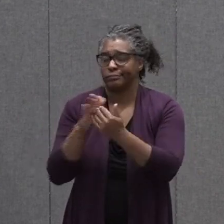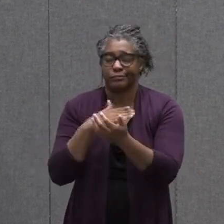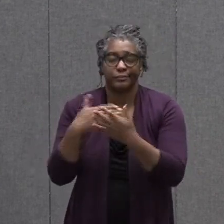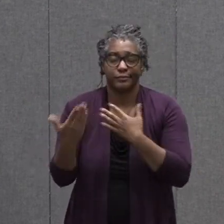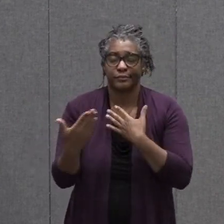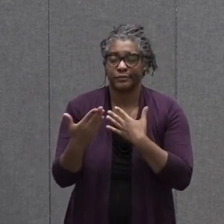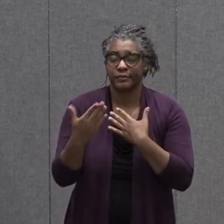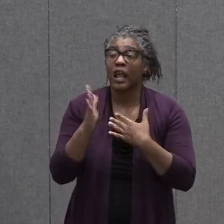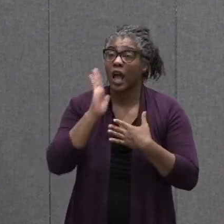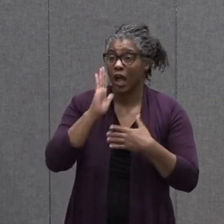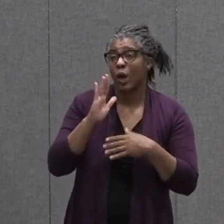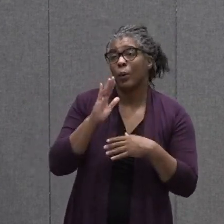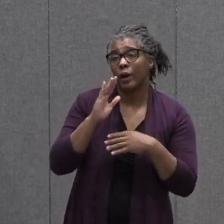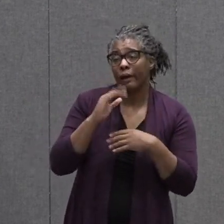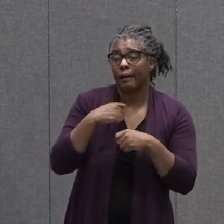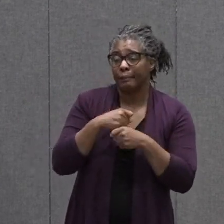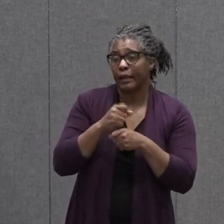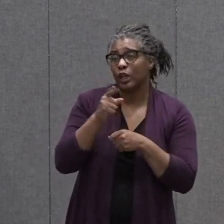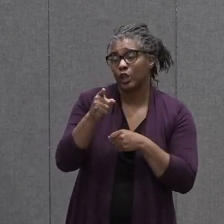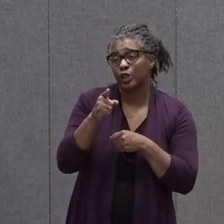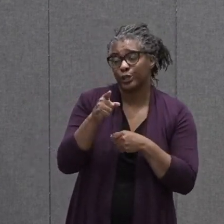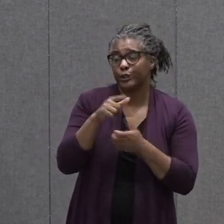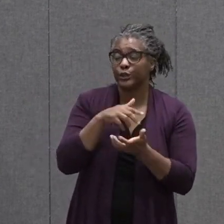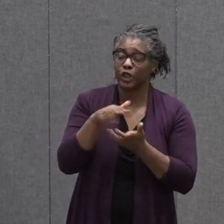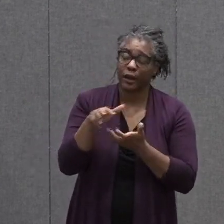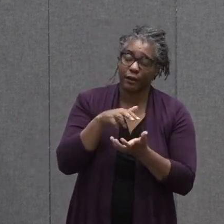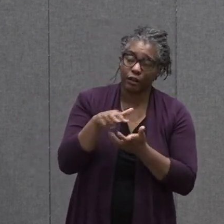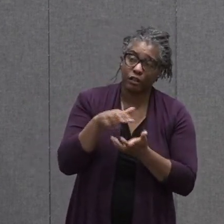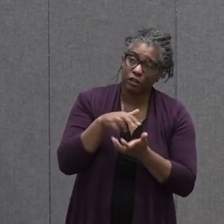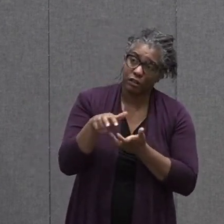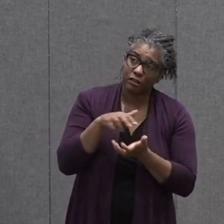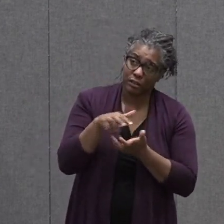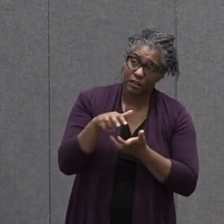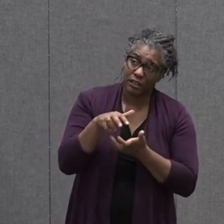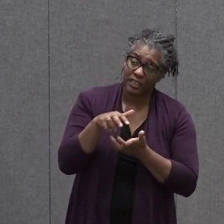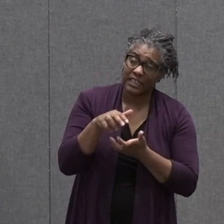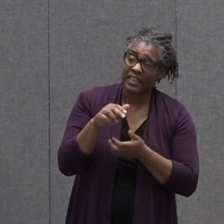and we will go together like Peanut Butter and Jelly."